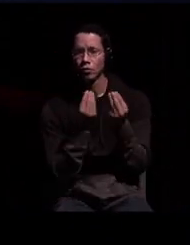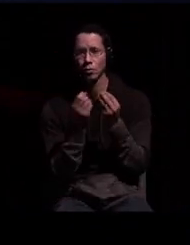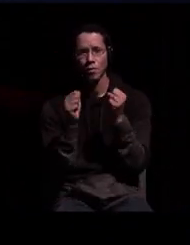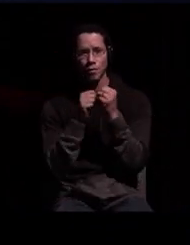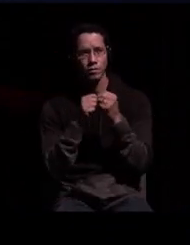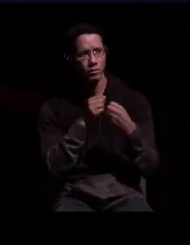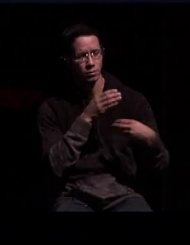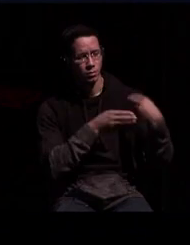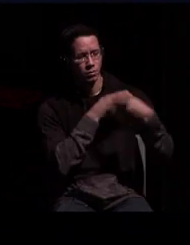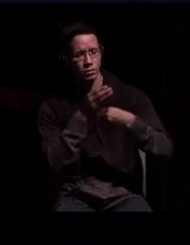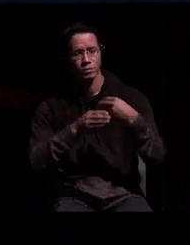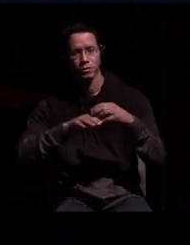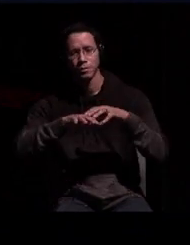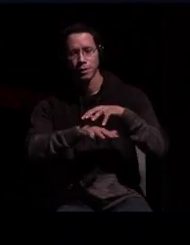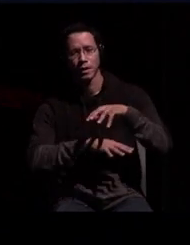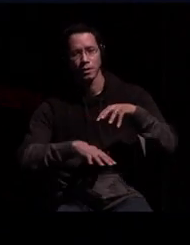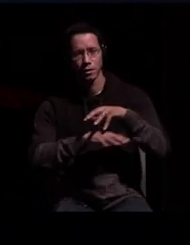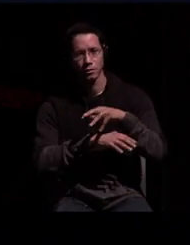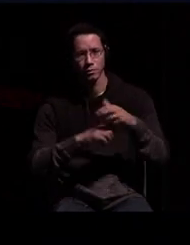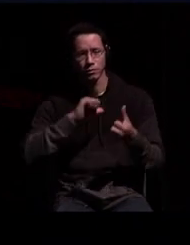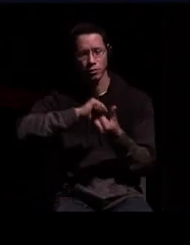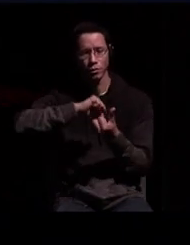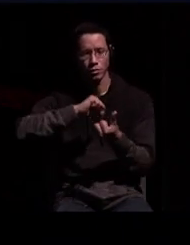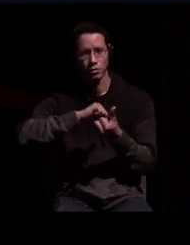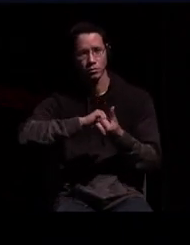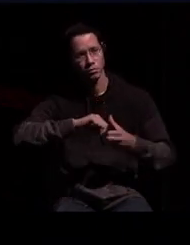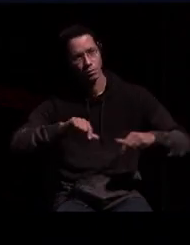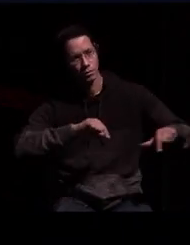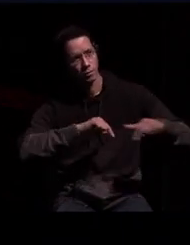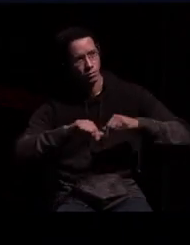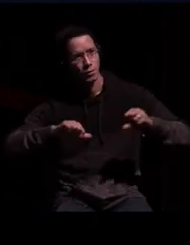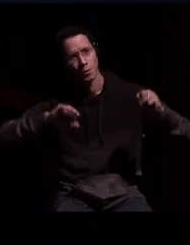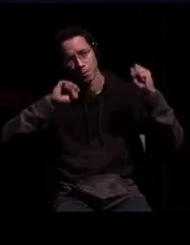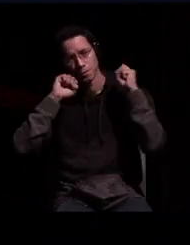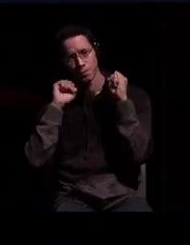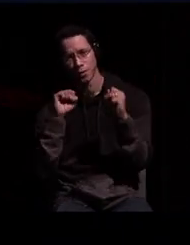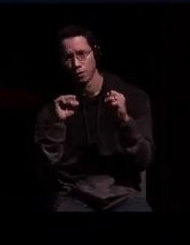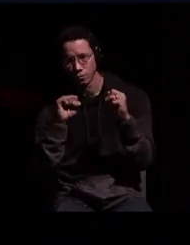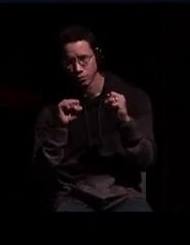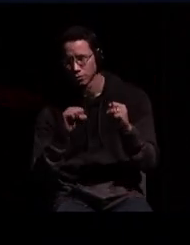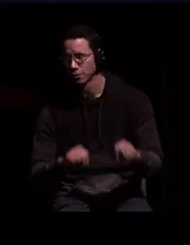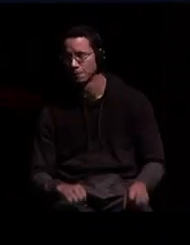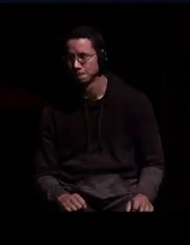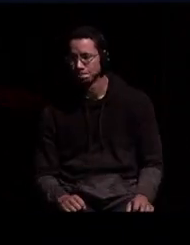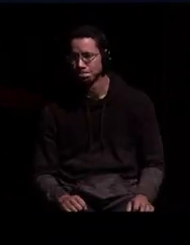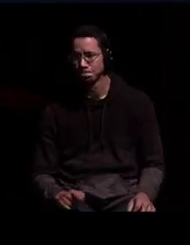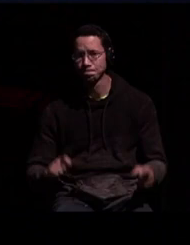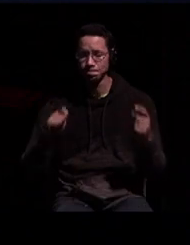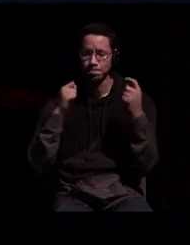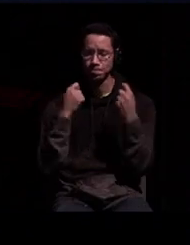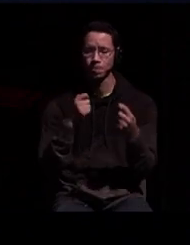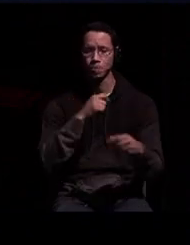the quality of the services rendered by those men and women?